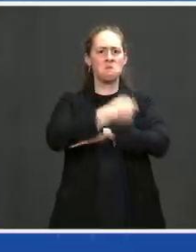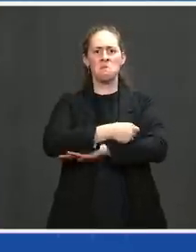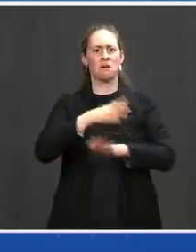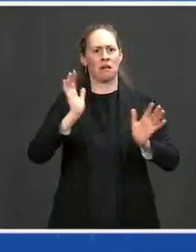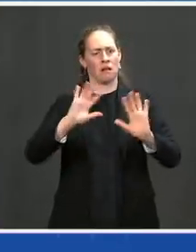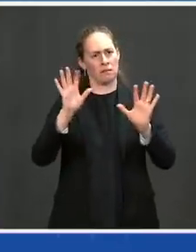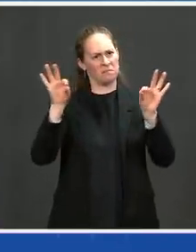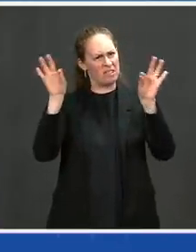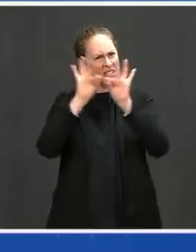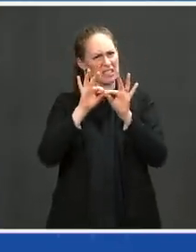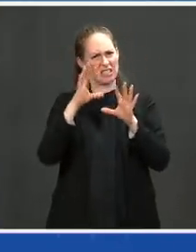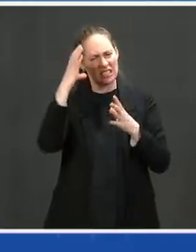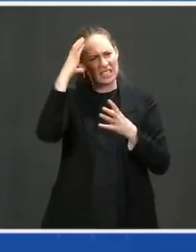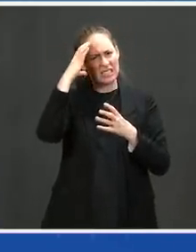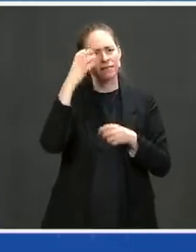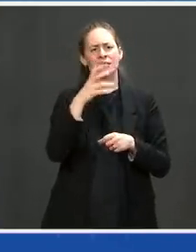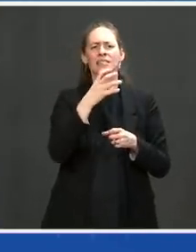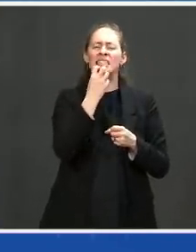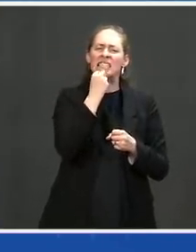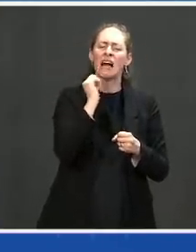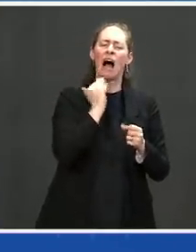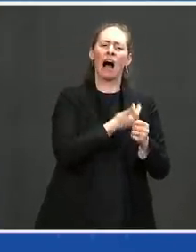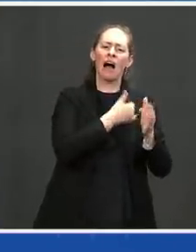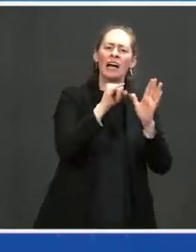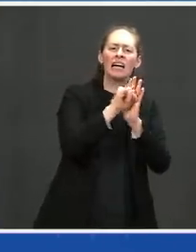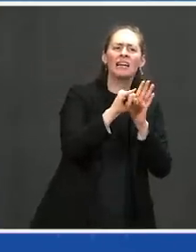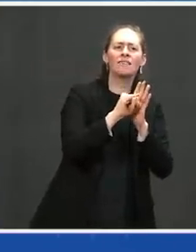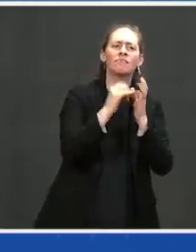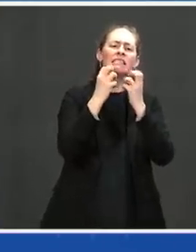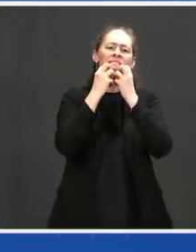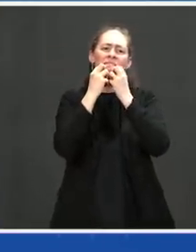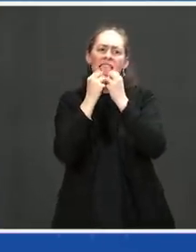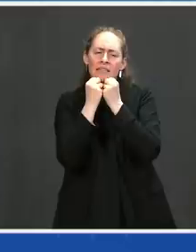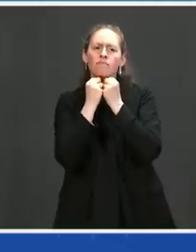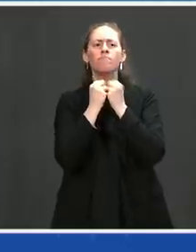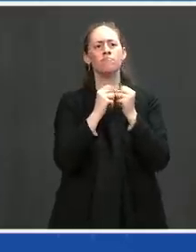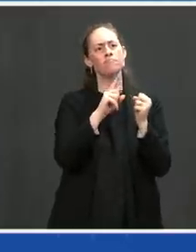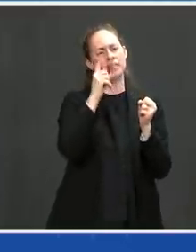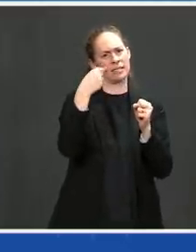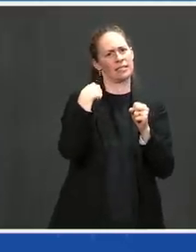So I see stiff competition with China.